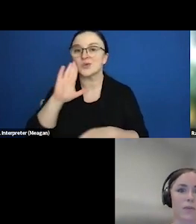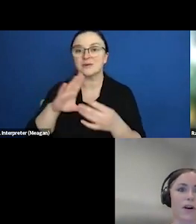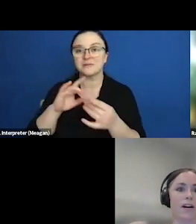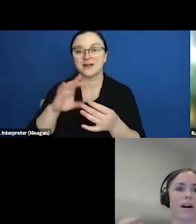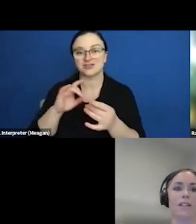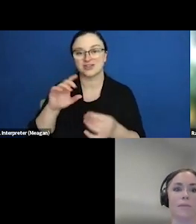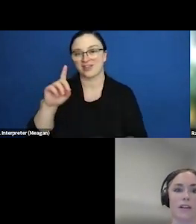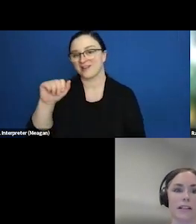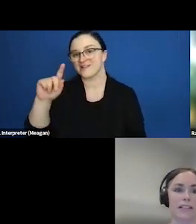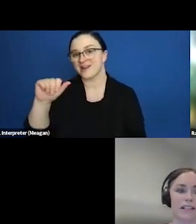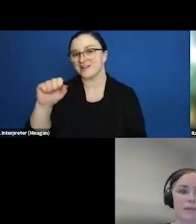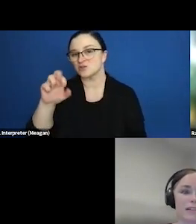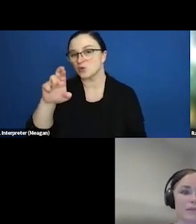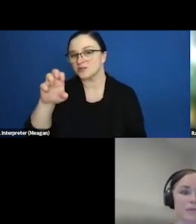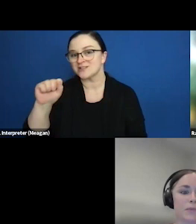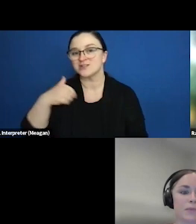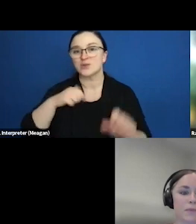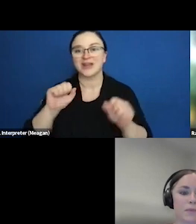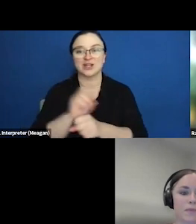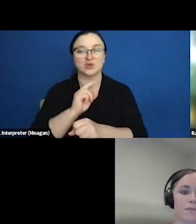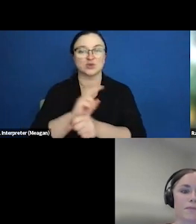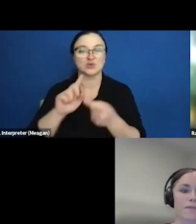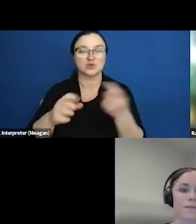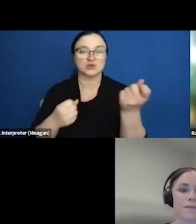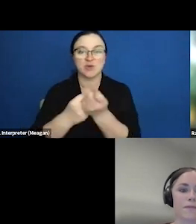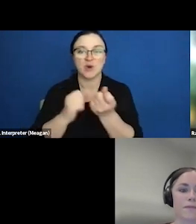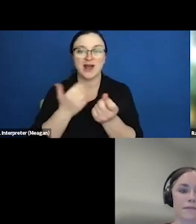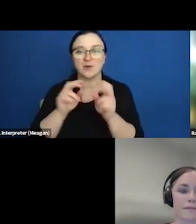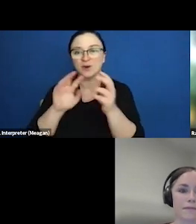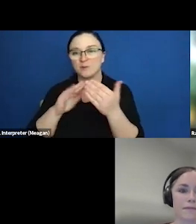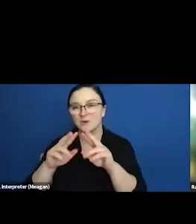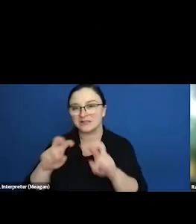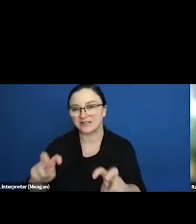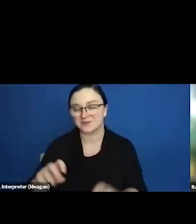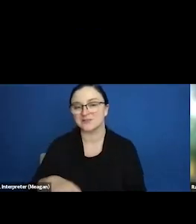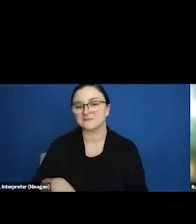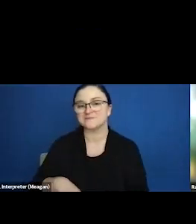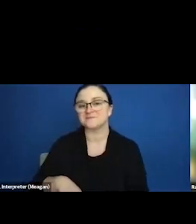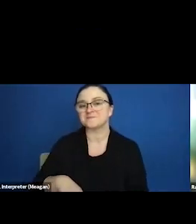to support our community needs assessments. Yeah, thank you so much Theresa and Maseta